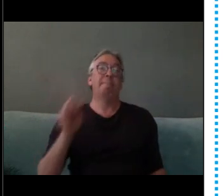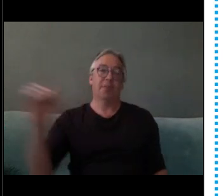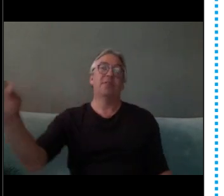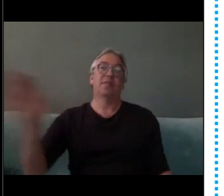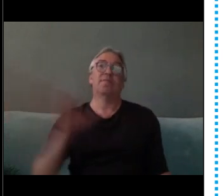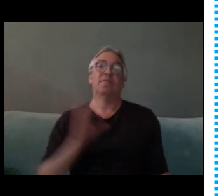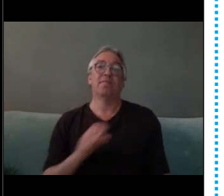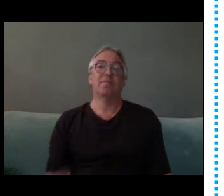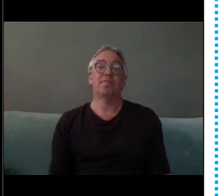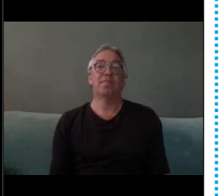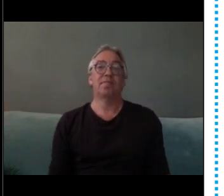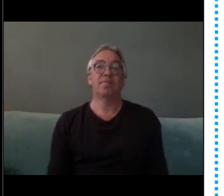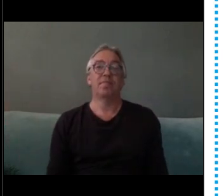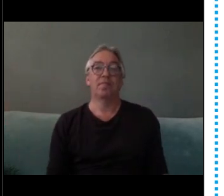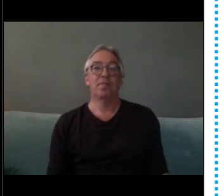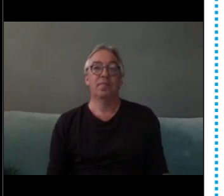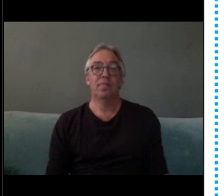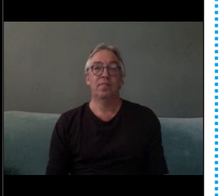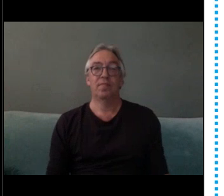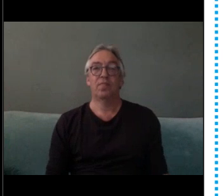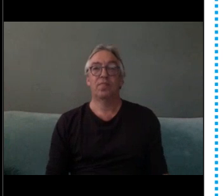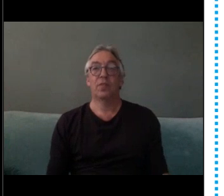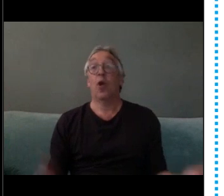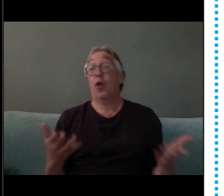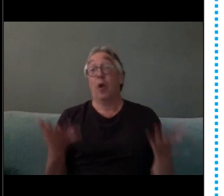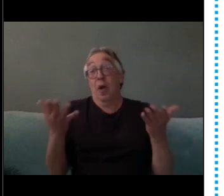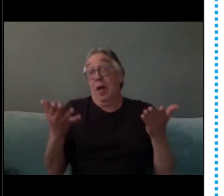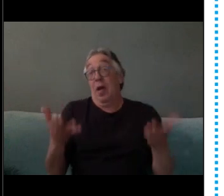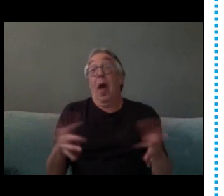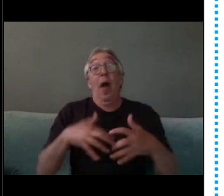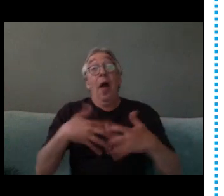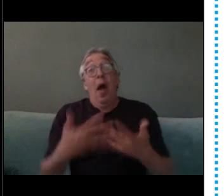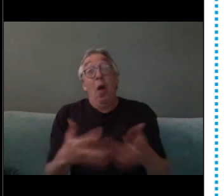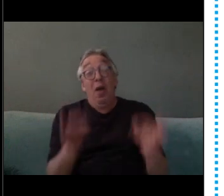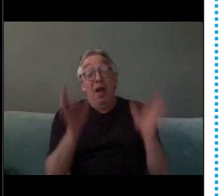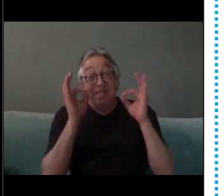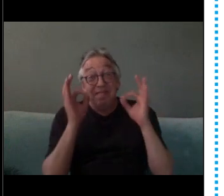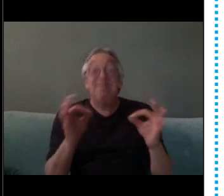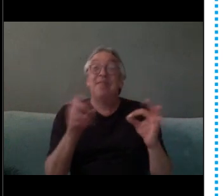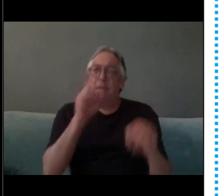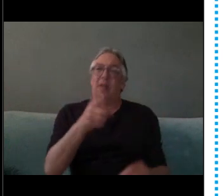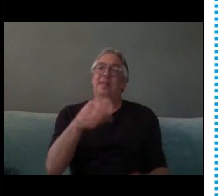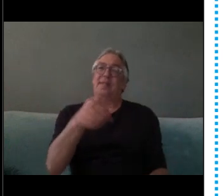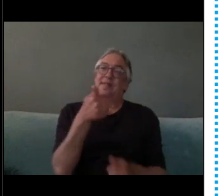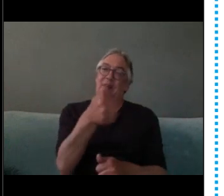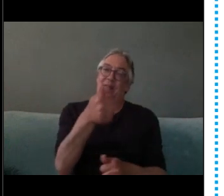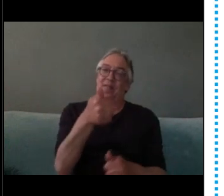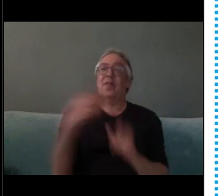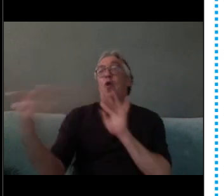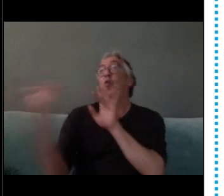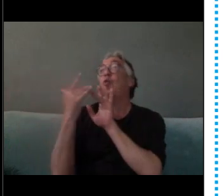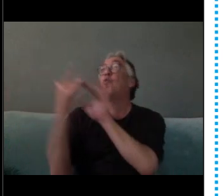So you can directly discuss with them what your options are. But in general they have the right to information,